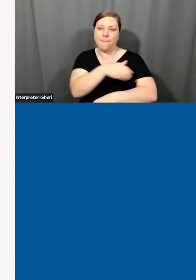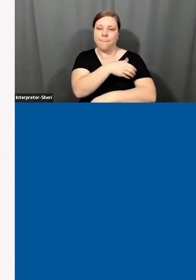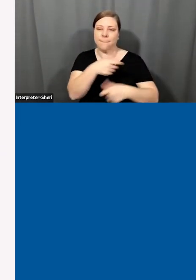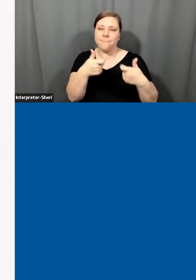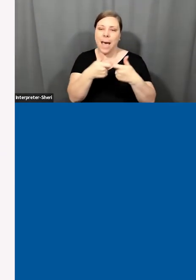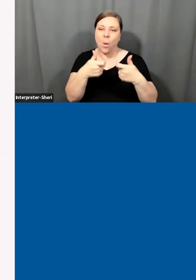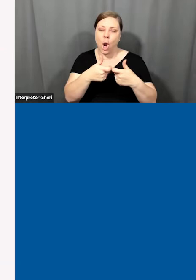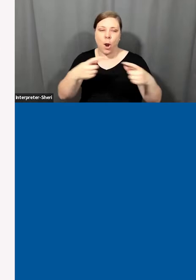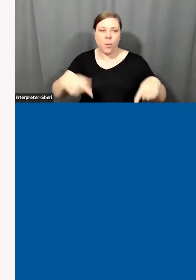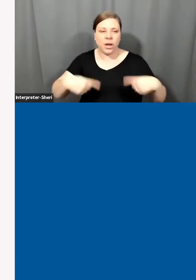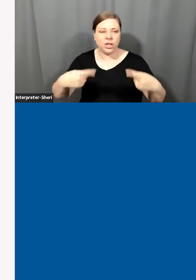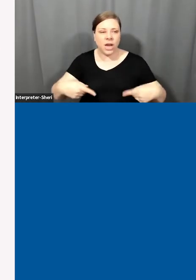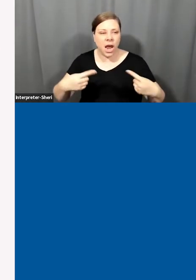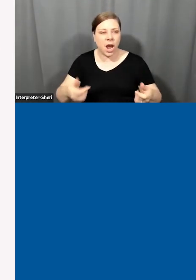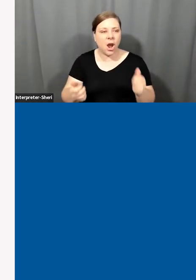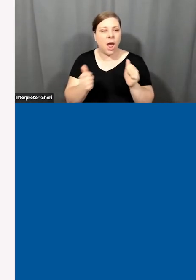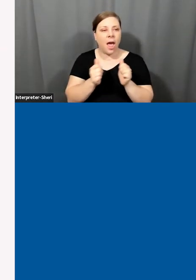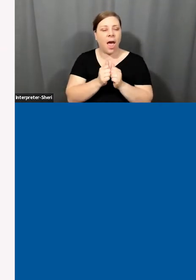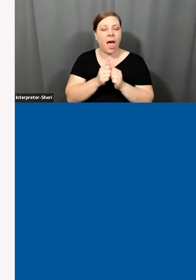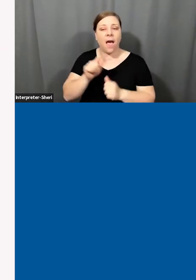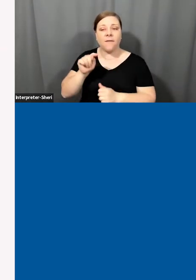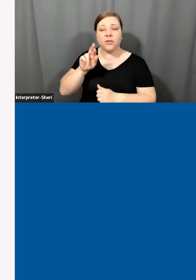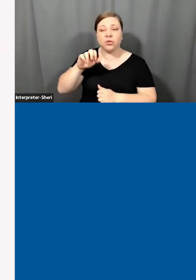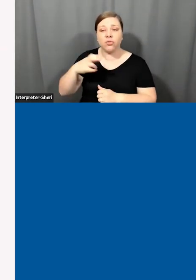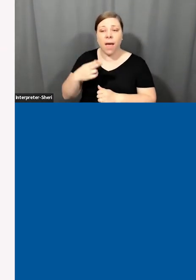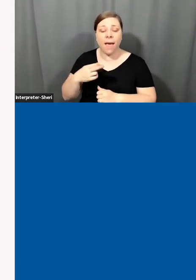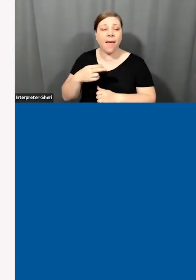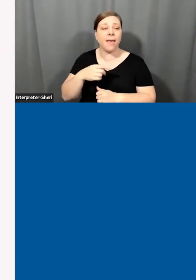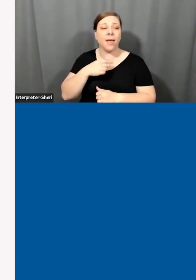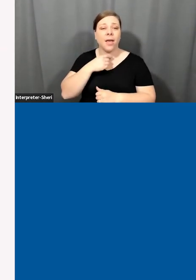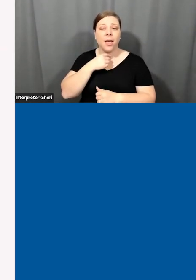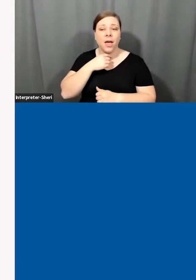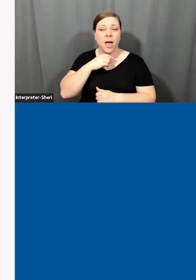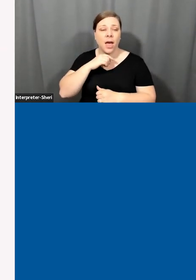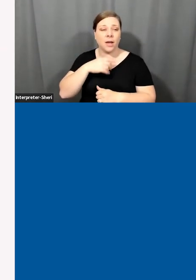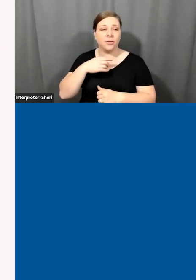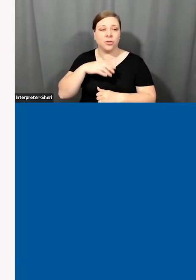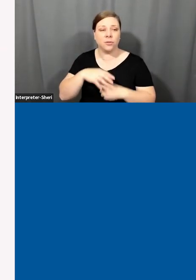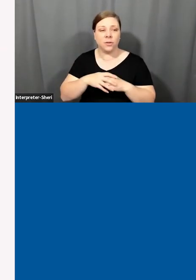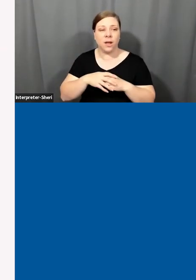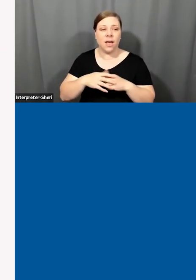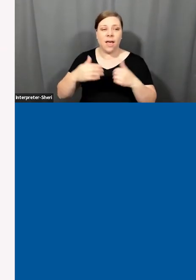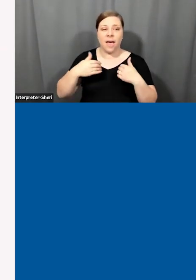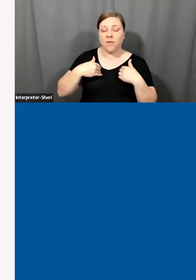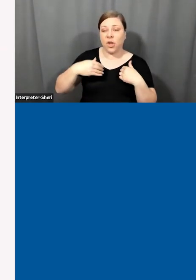they have a trach tube in their neck, they have piercings, shaved sides, head in a bun, a really cute yellow bag.